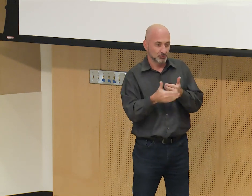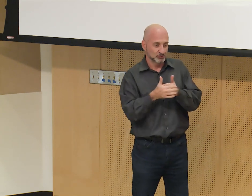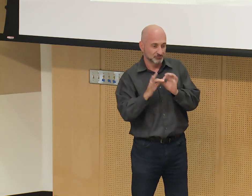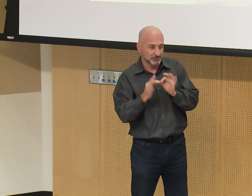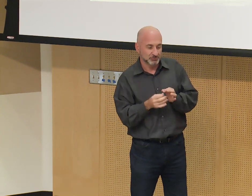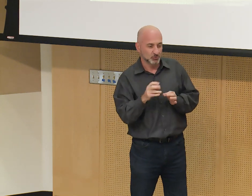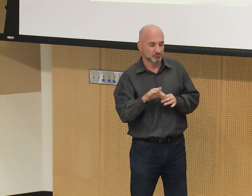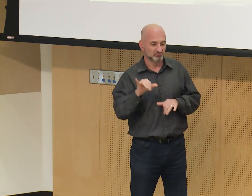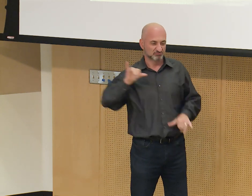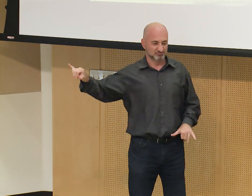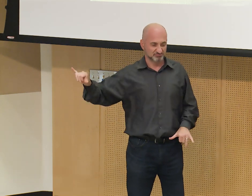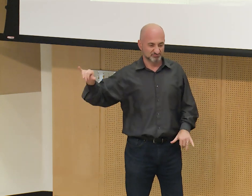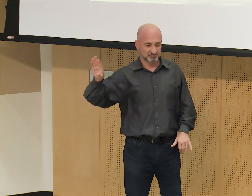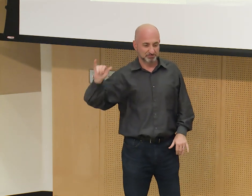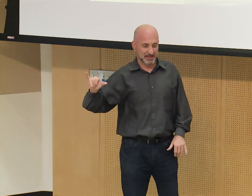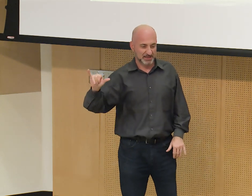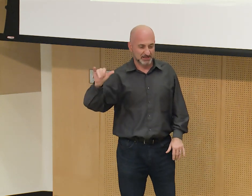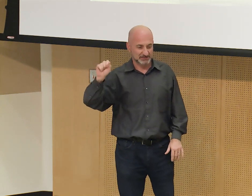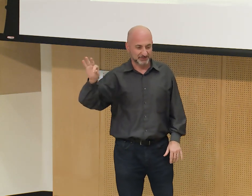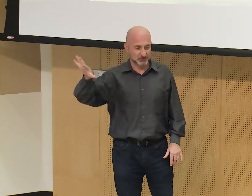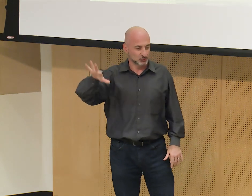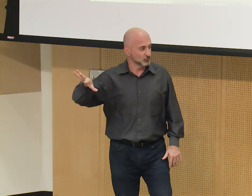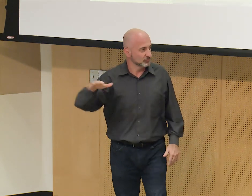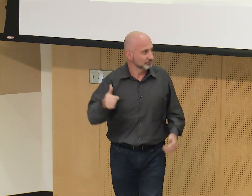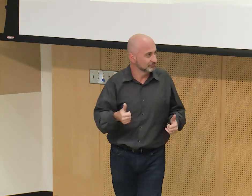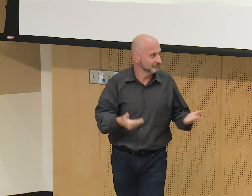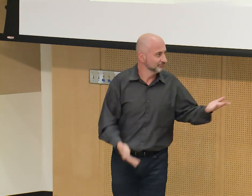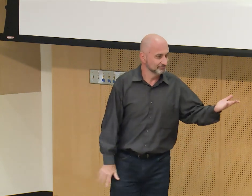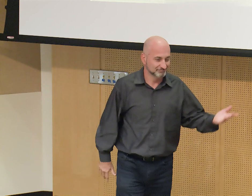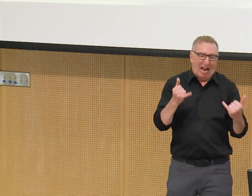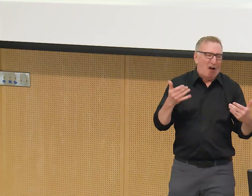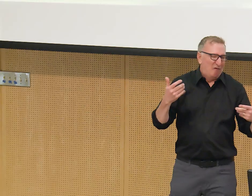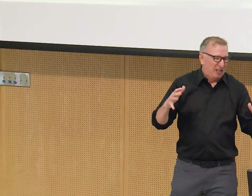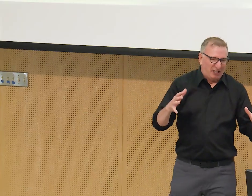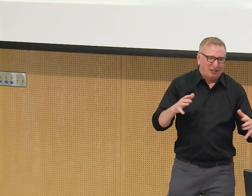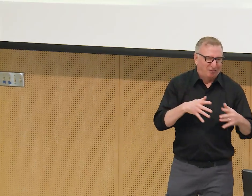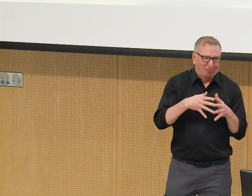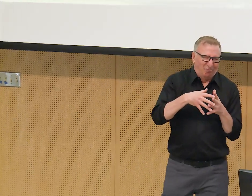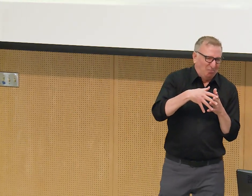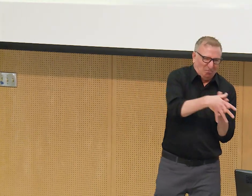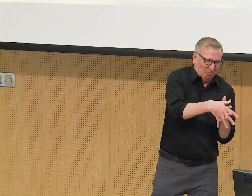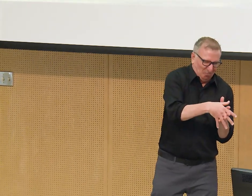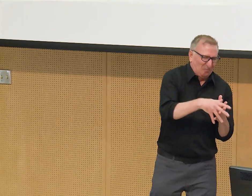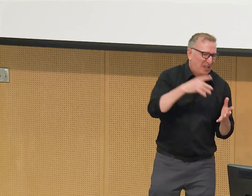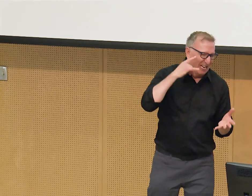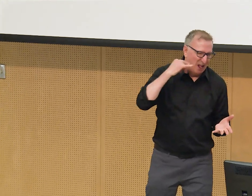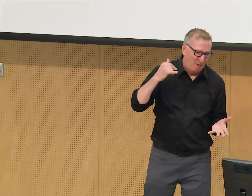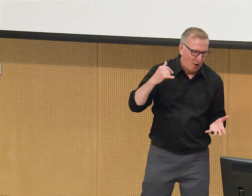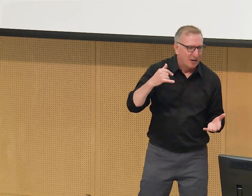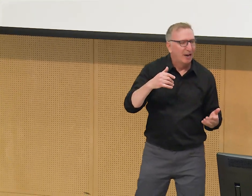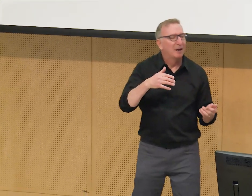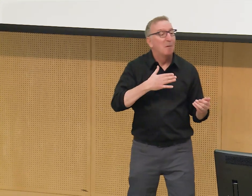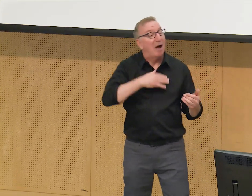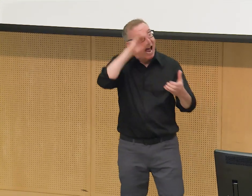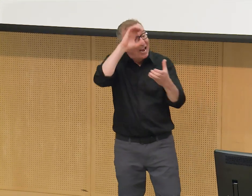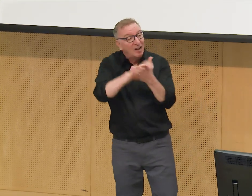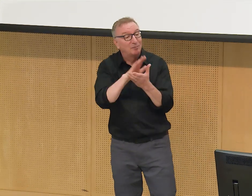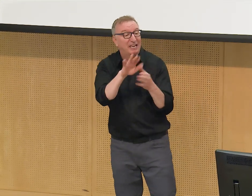or do you think you might come back to your family in Rochester in the next 10 years? By now, I am in California.